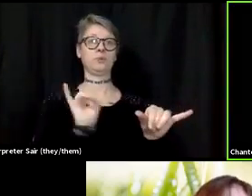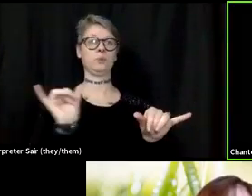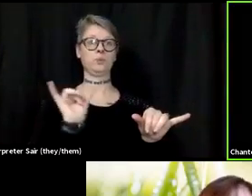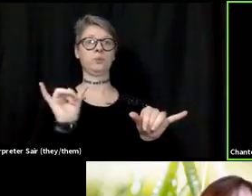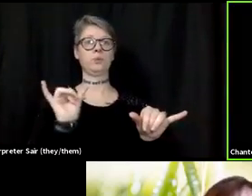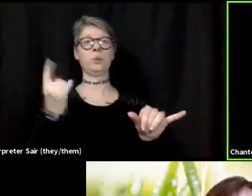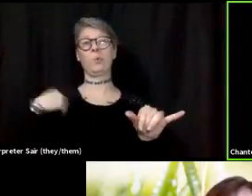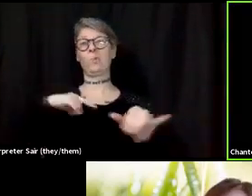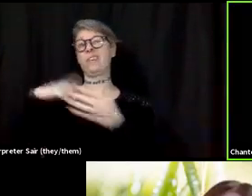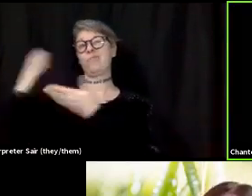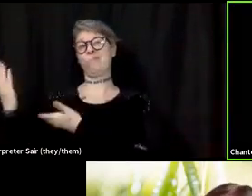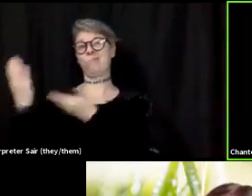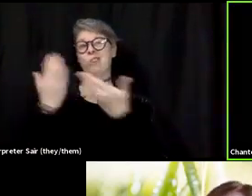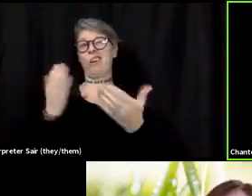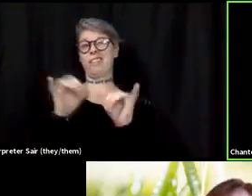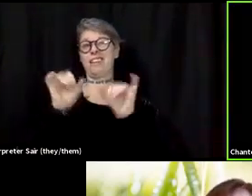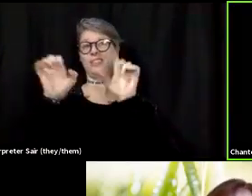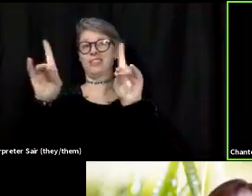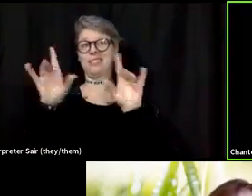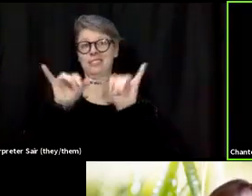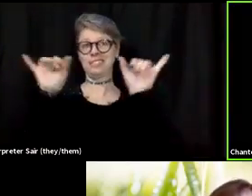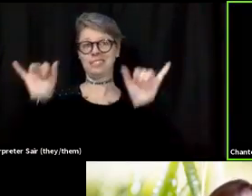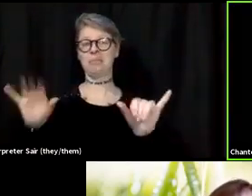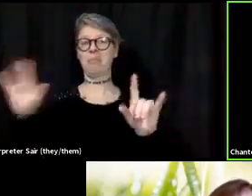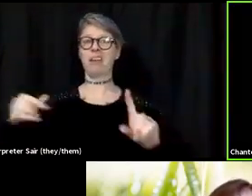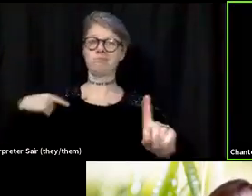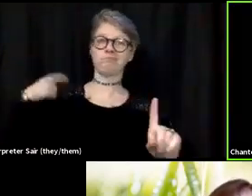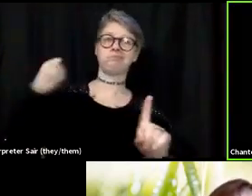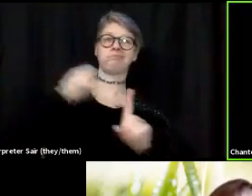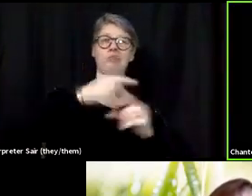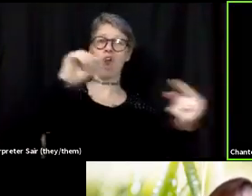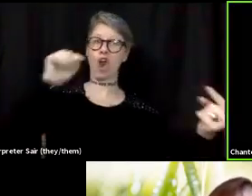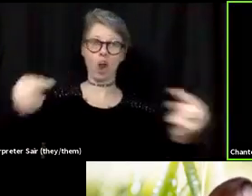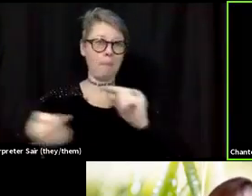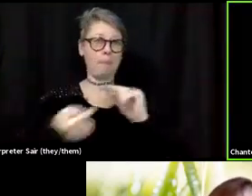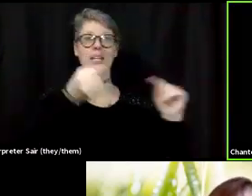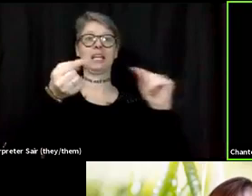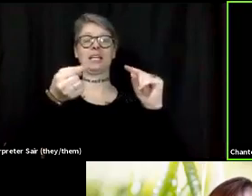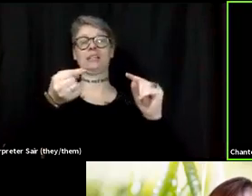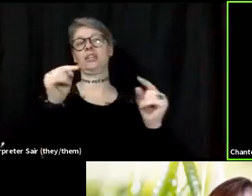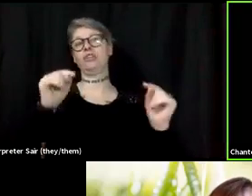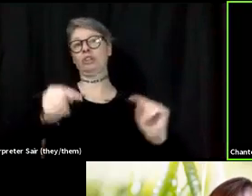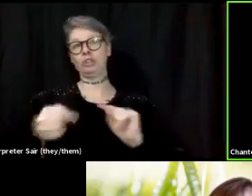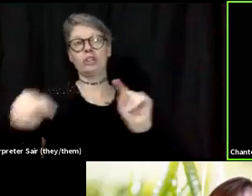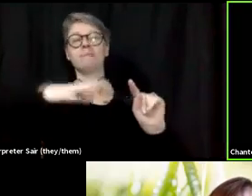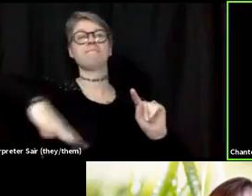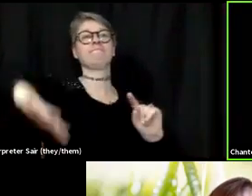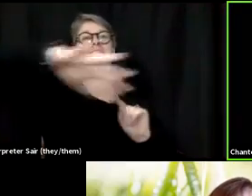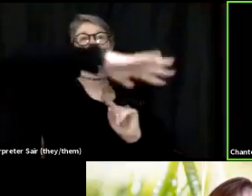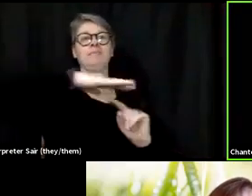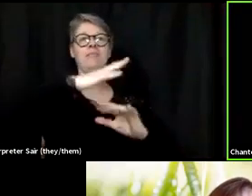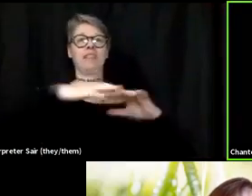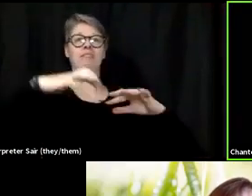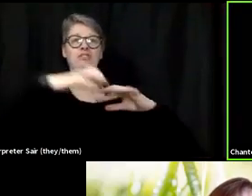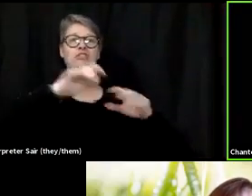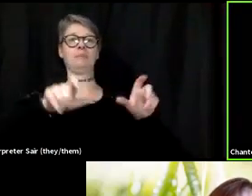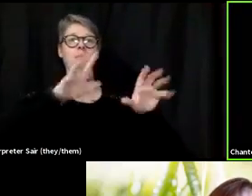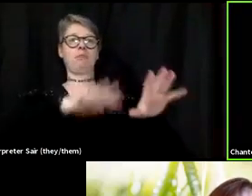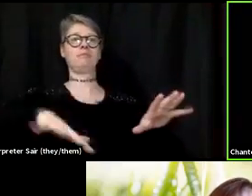in the education system as well. That we brought over and we brought over and has been. has been has been harming and been harming and hurting.